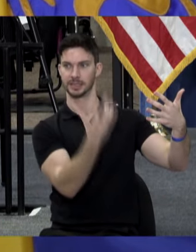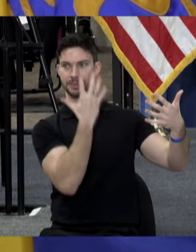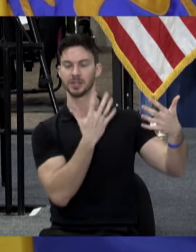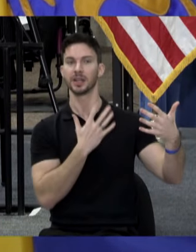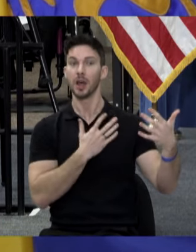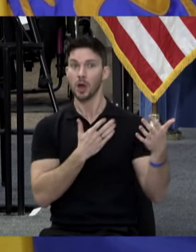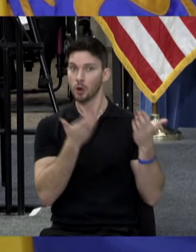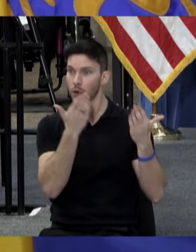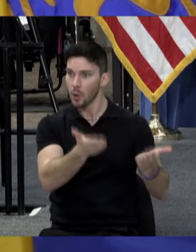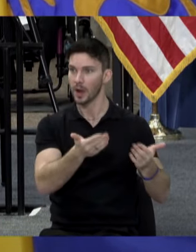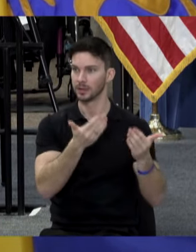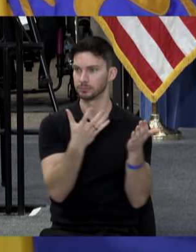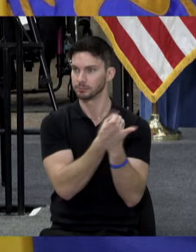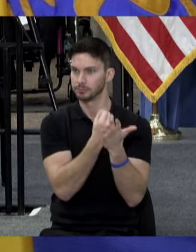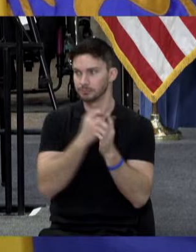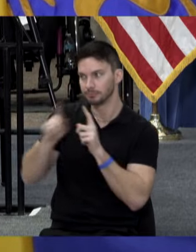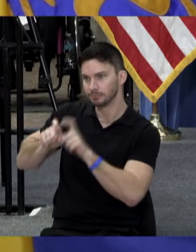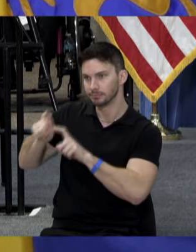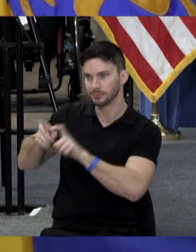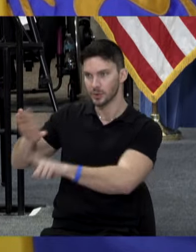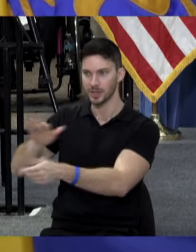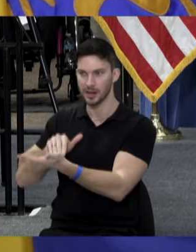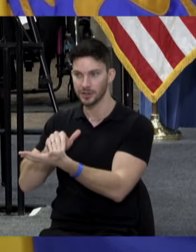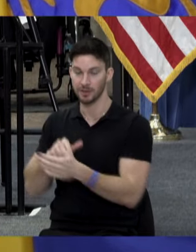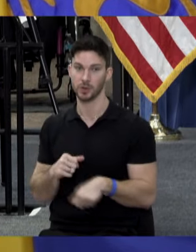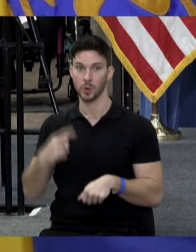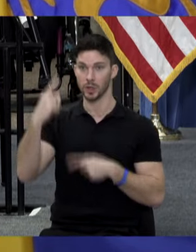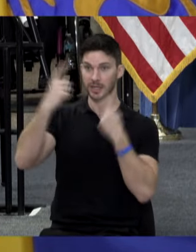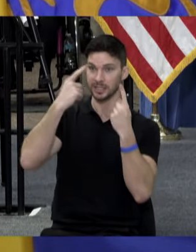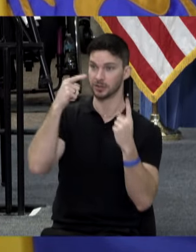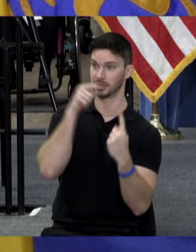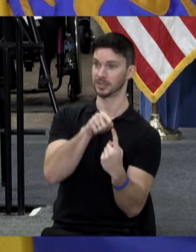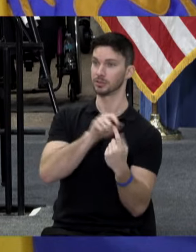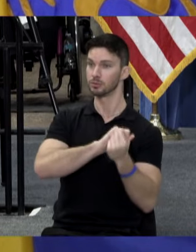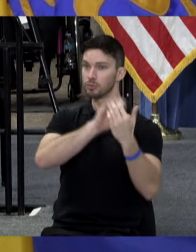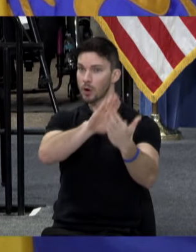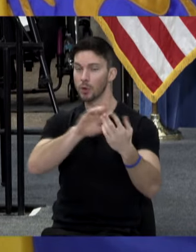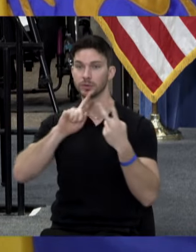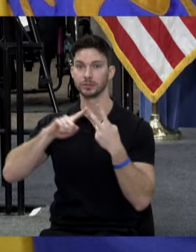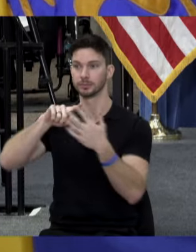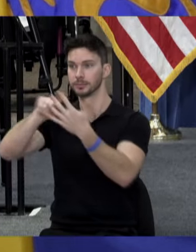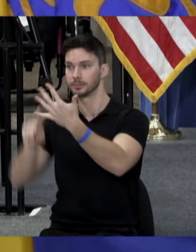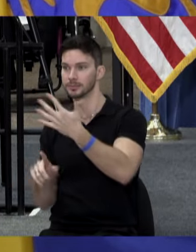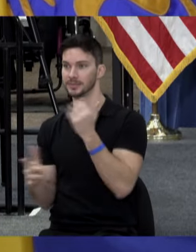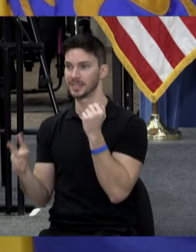about this approach? Have you thought about this test? Sure enough, those suggestions and